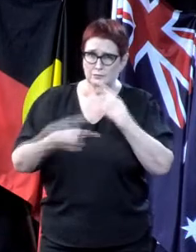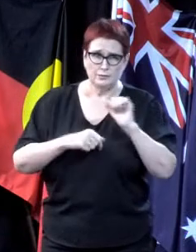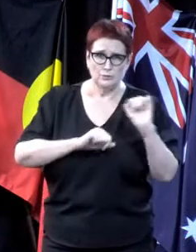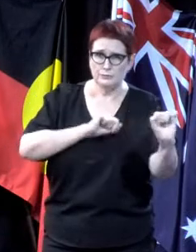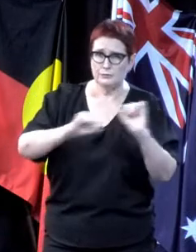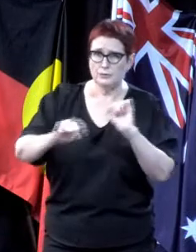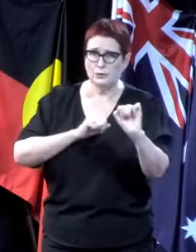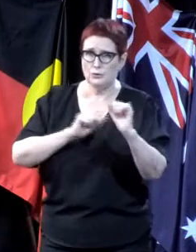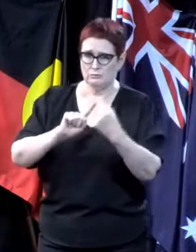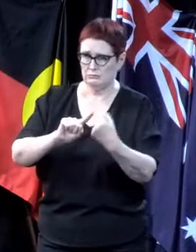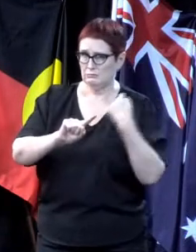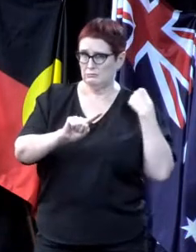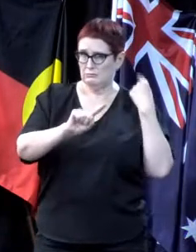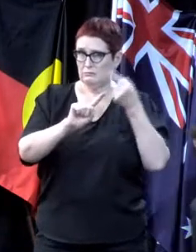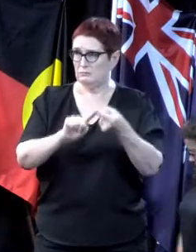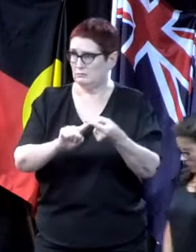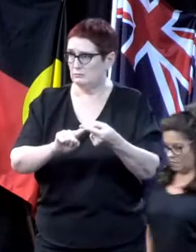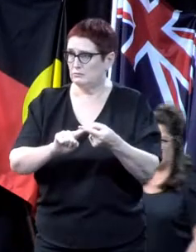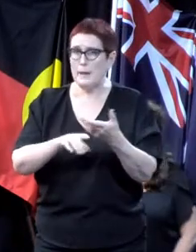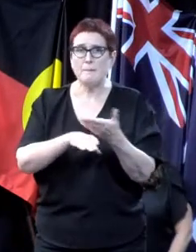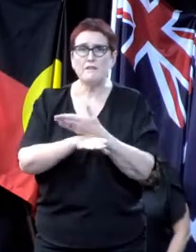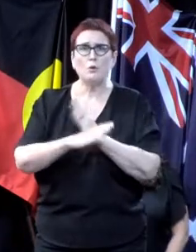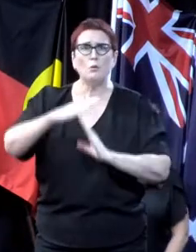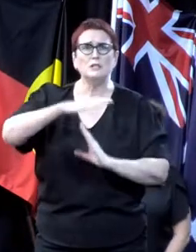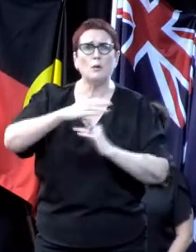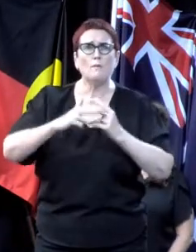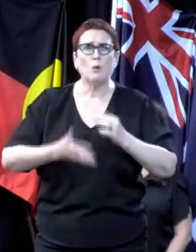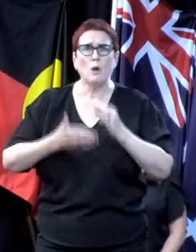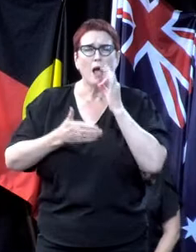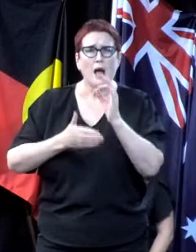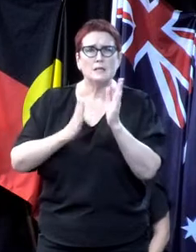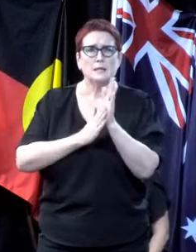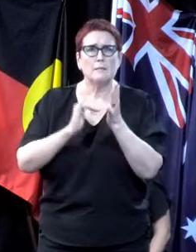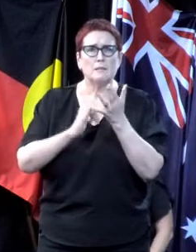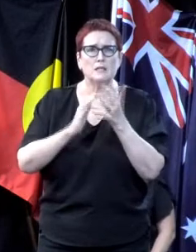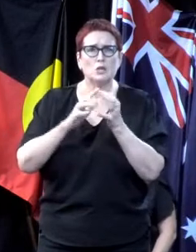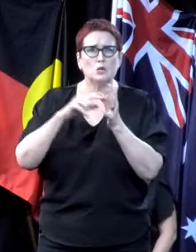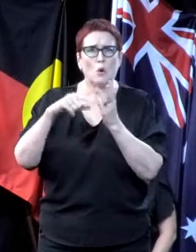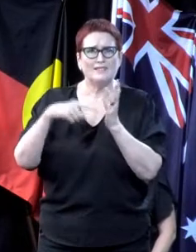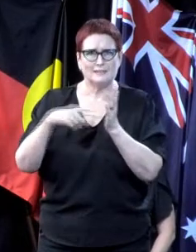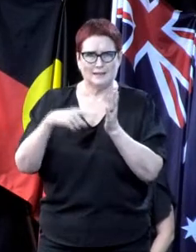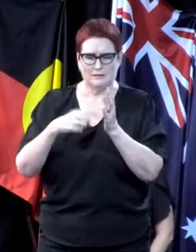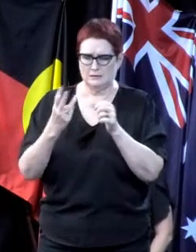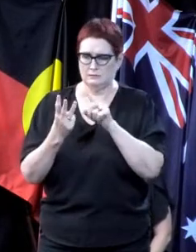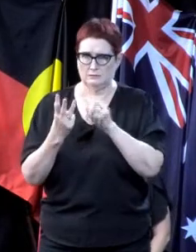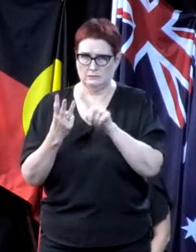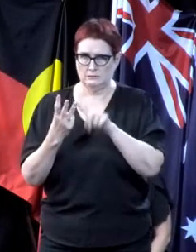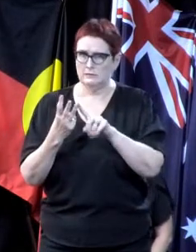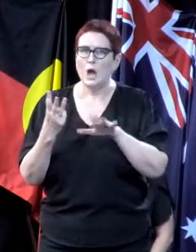But can I - before morning tea, can I ask Ms. Swancutt this? And I'm not gonna identify the particular schools that I'm asking about.